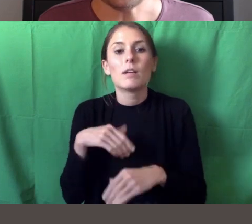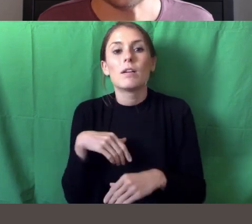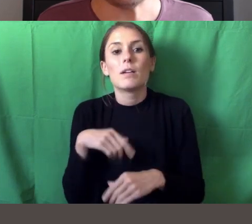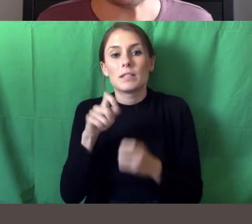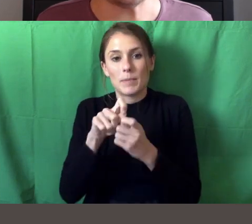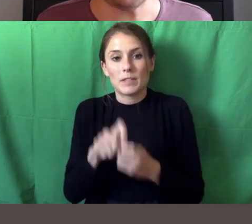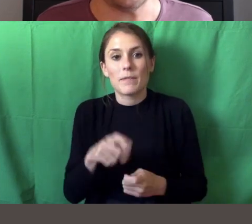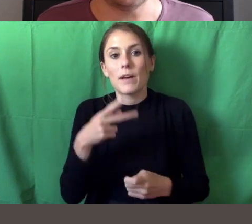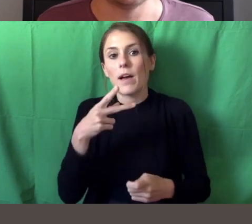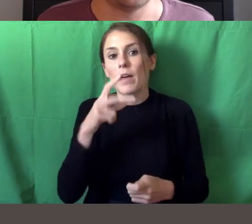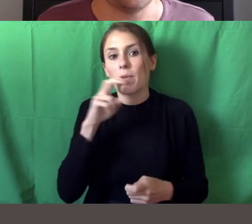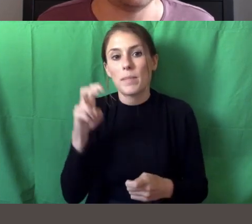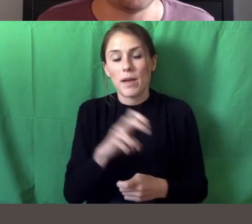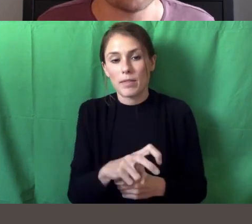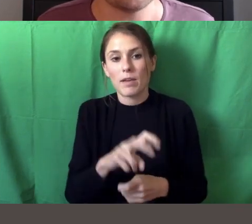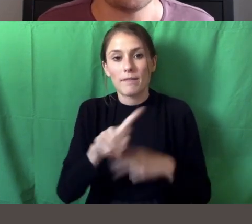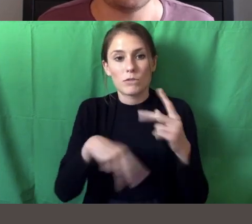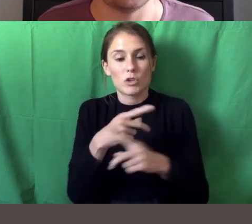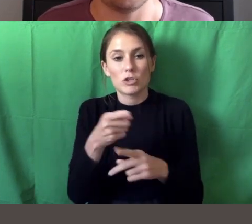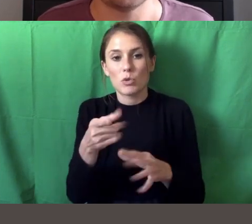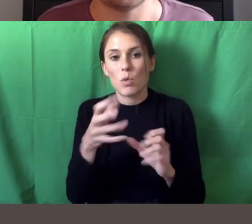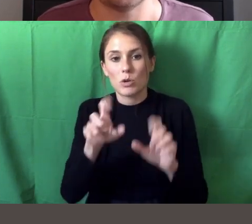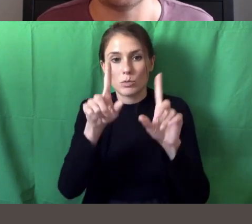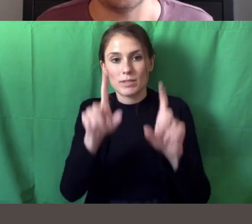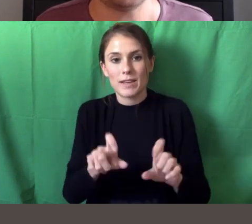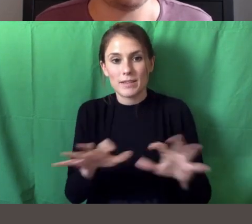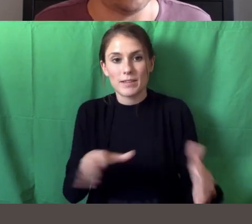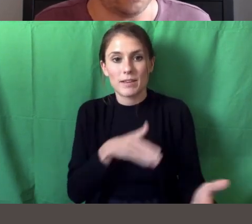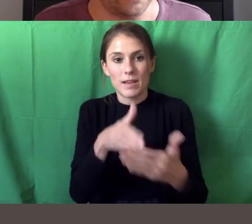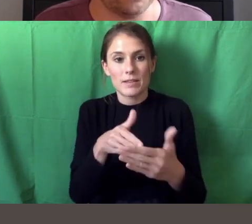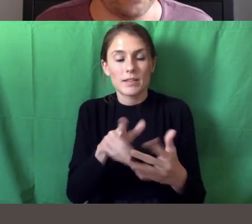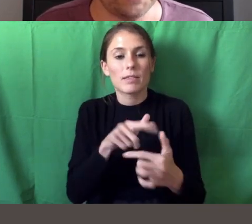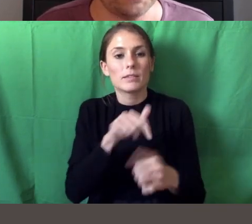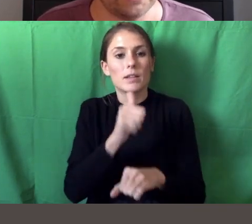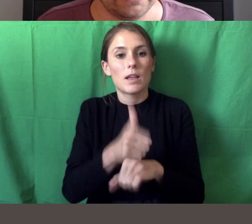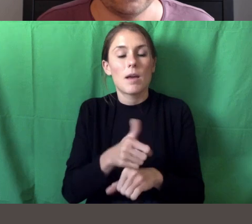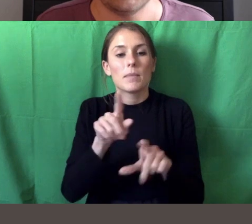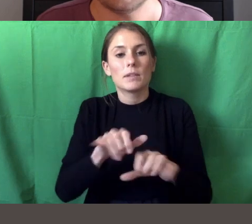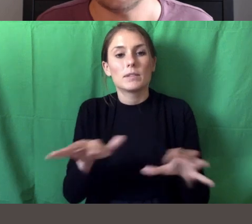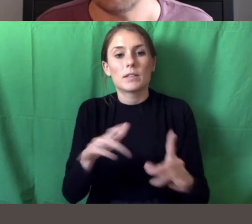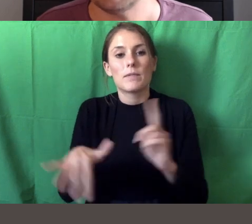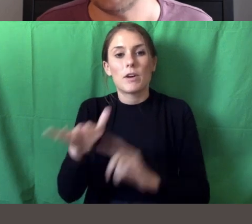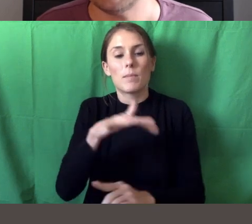create a configuration file. Specify the Python versions you want to test against in the